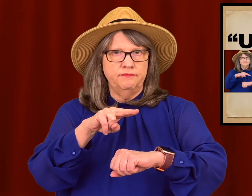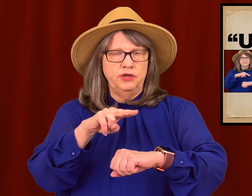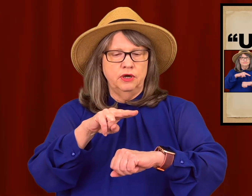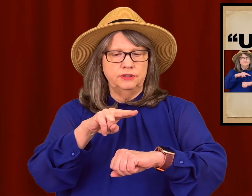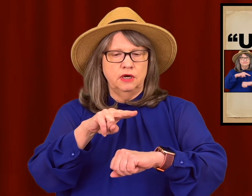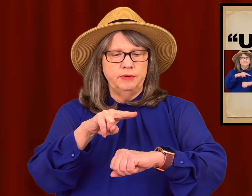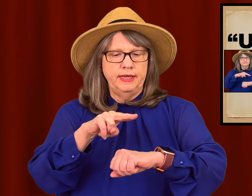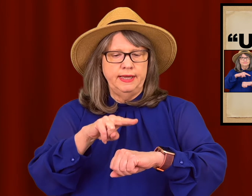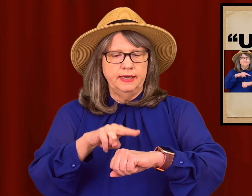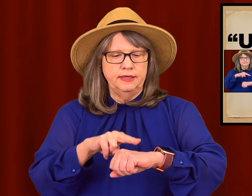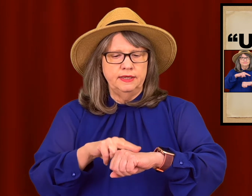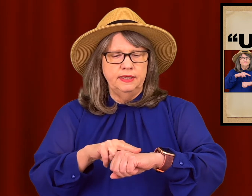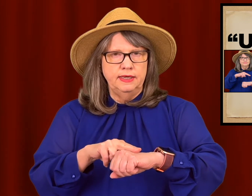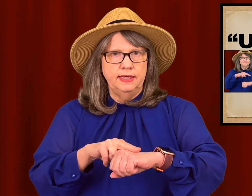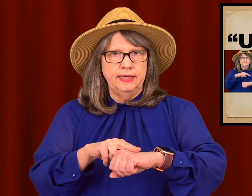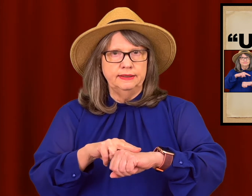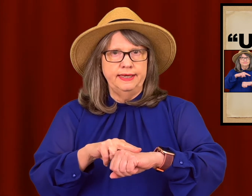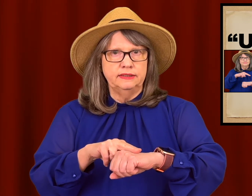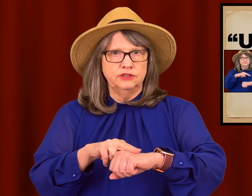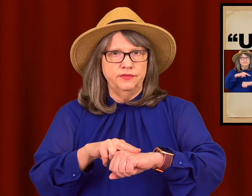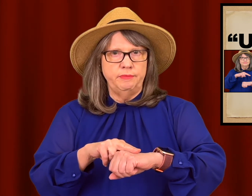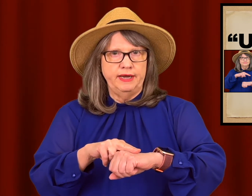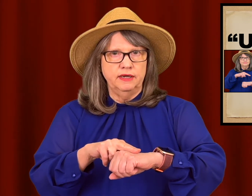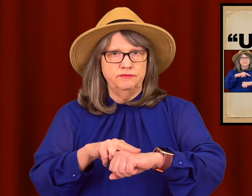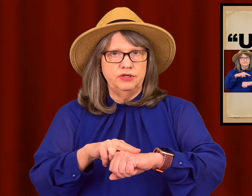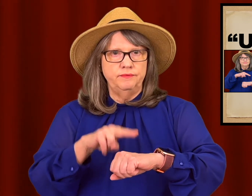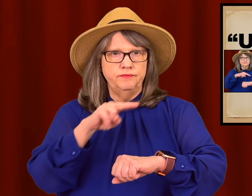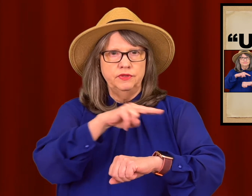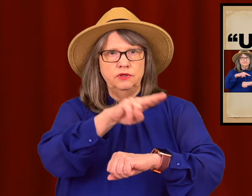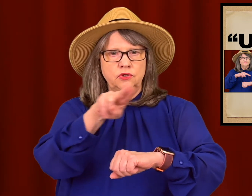the non-dominant hand and lands on the back of it.